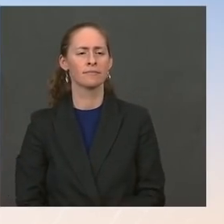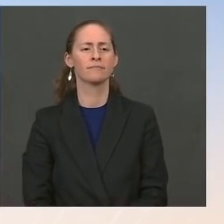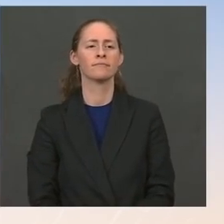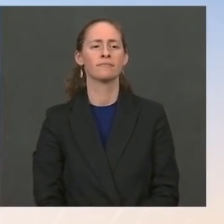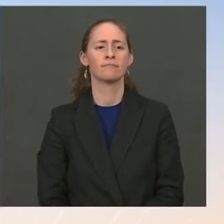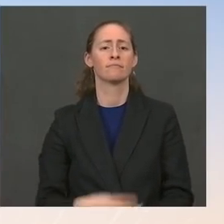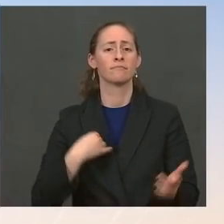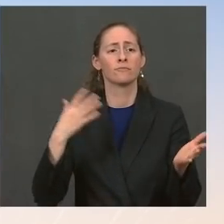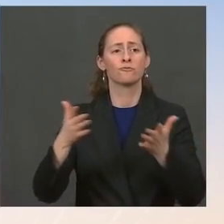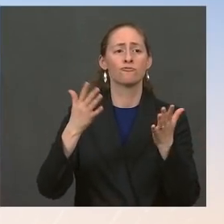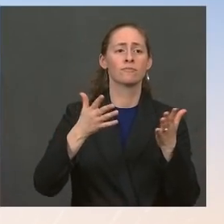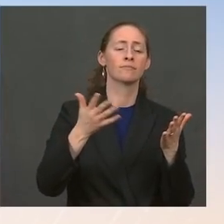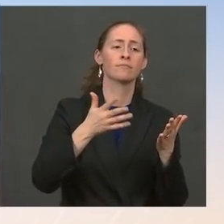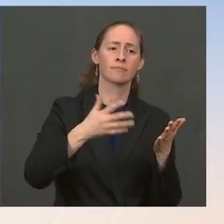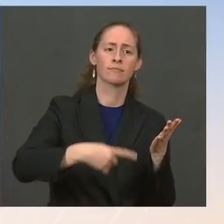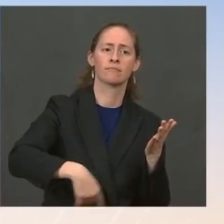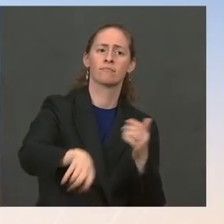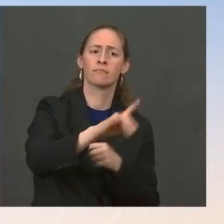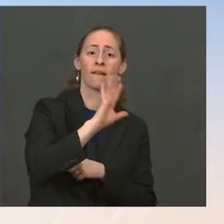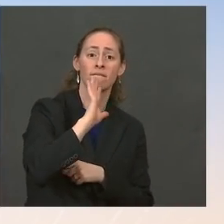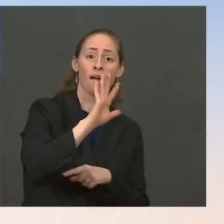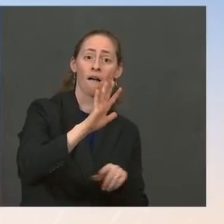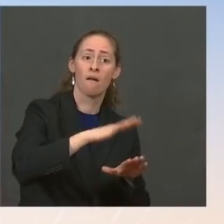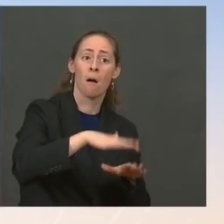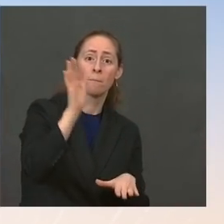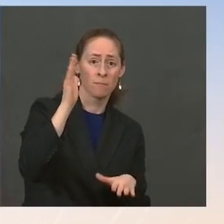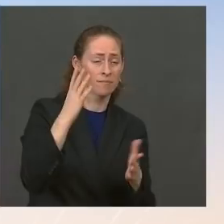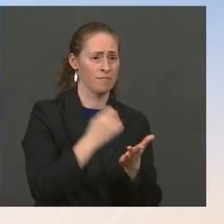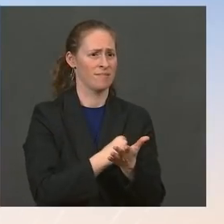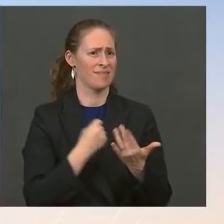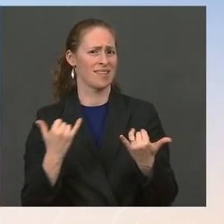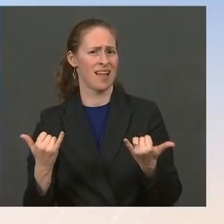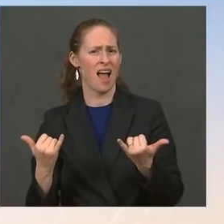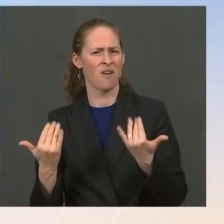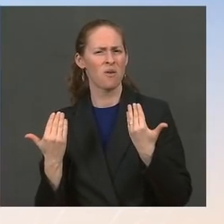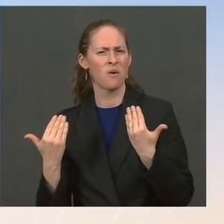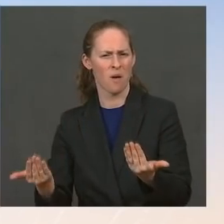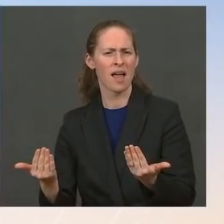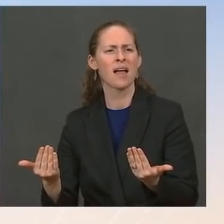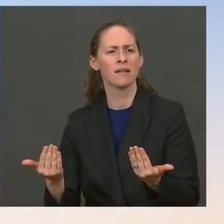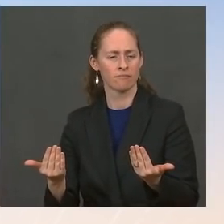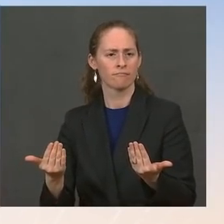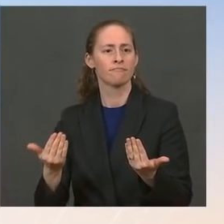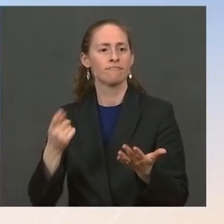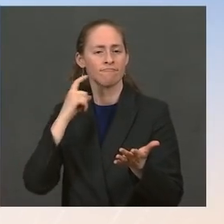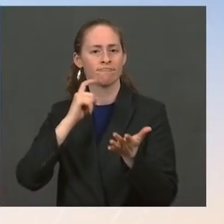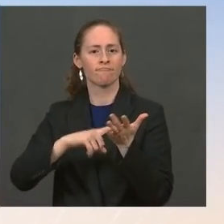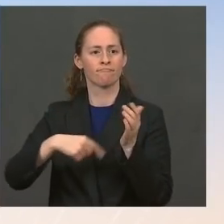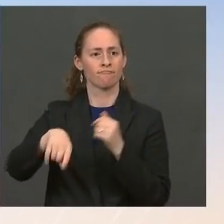all parents of children who are eligible for the vaccine to get vaccinated. We've already seen 10 percent of 5- to 11-year-olds vaccinated.